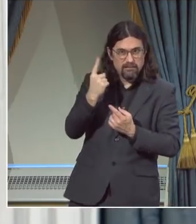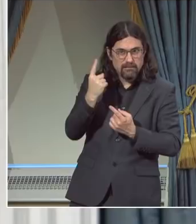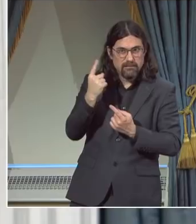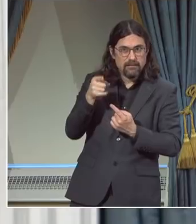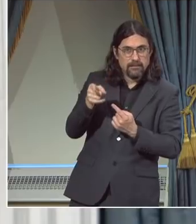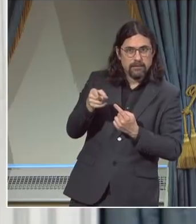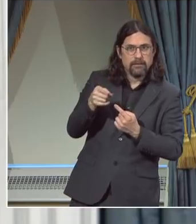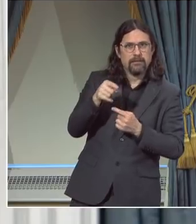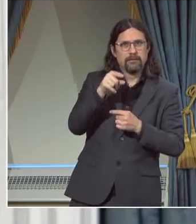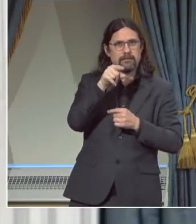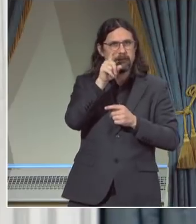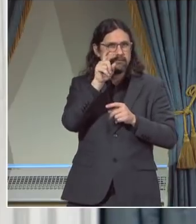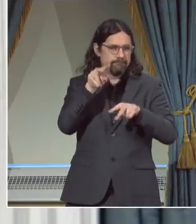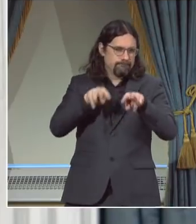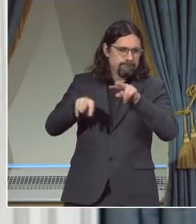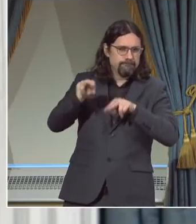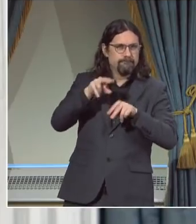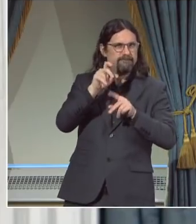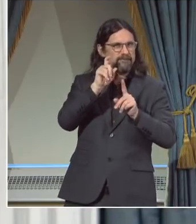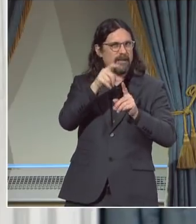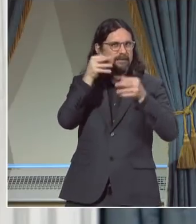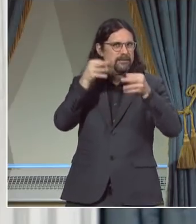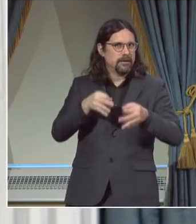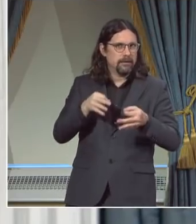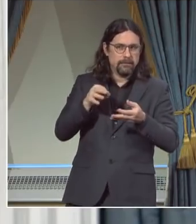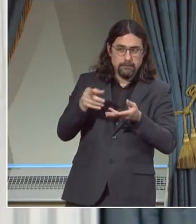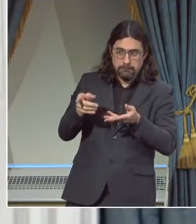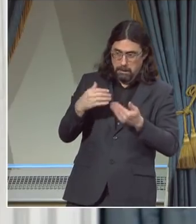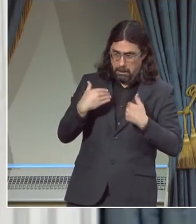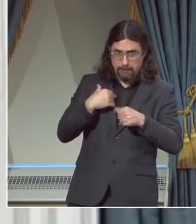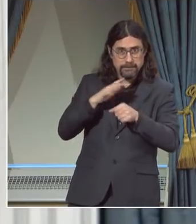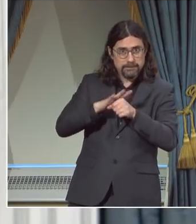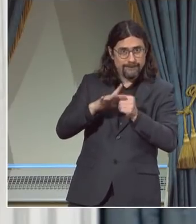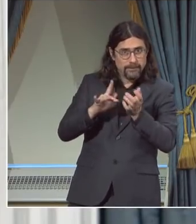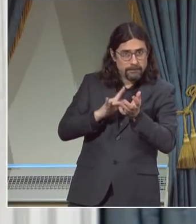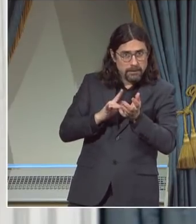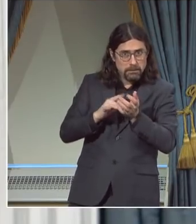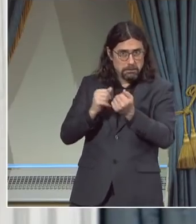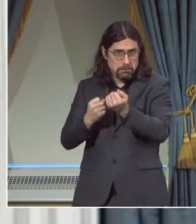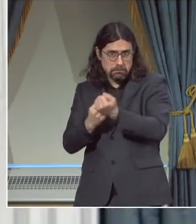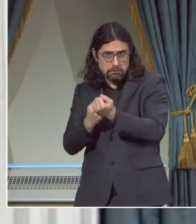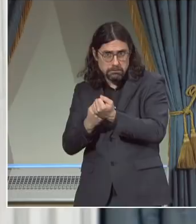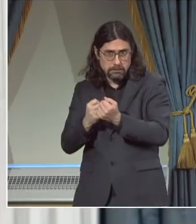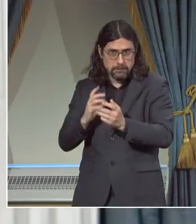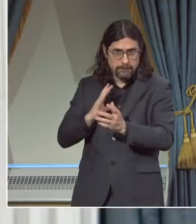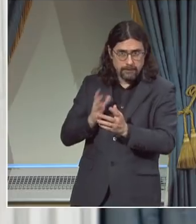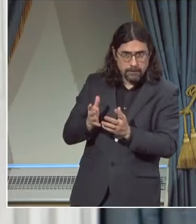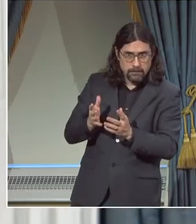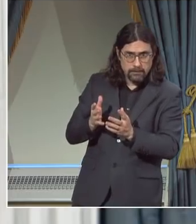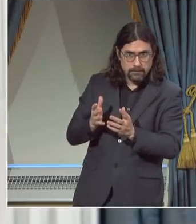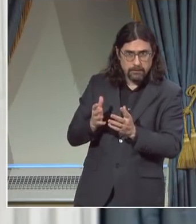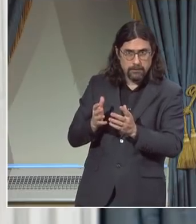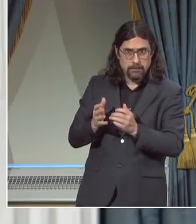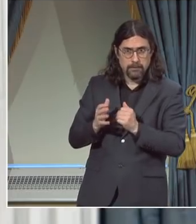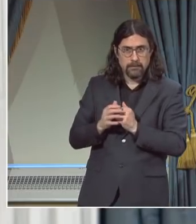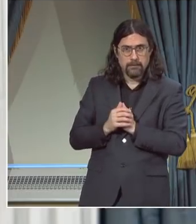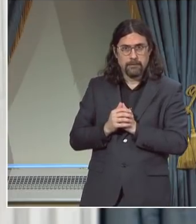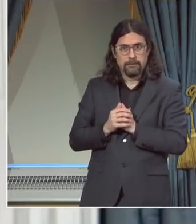WHETHER THAT PERSON HAS ALL OF THE MEDICAL CARE THEY NEED. AND OUR STAFF ARE PERFORMING SO